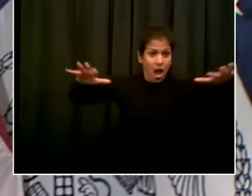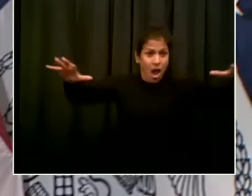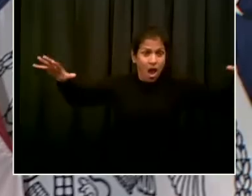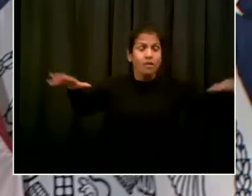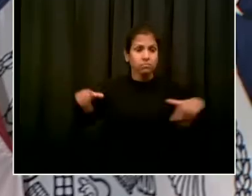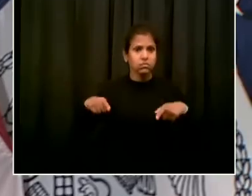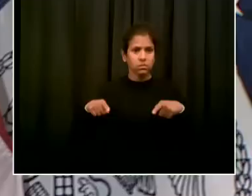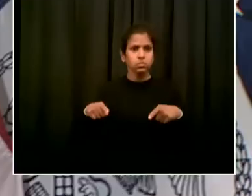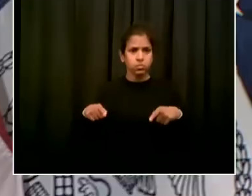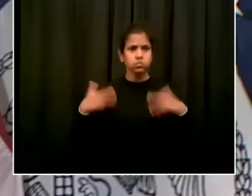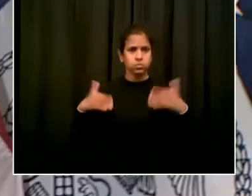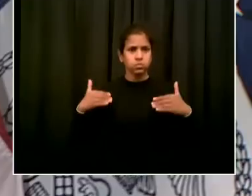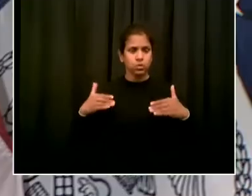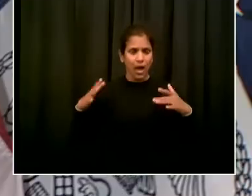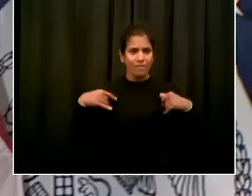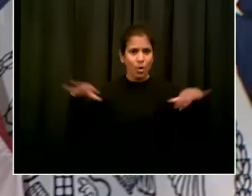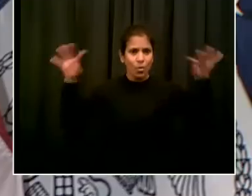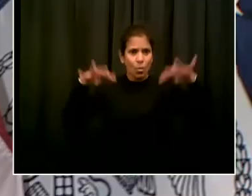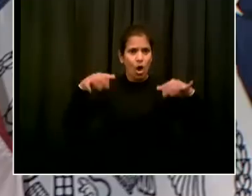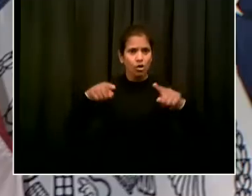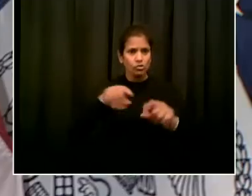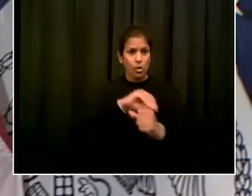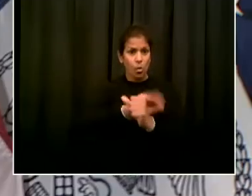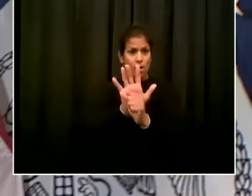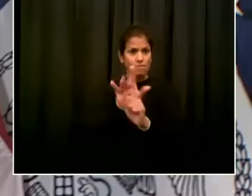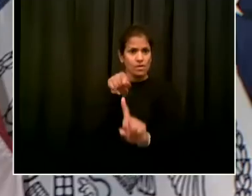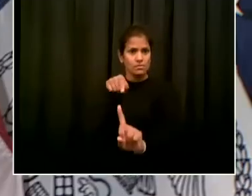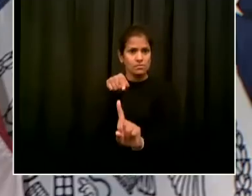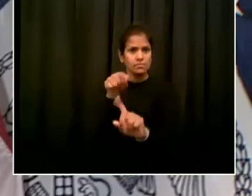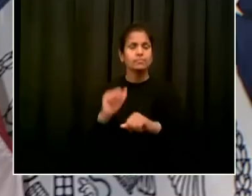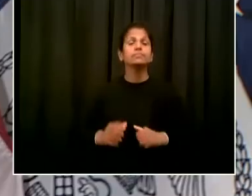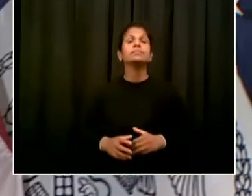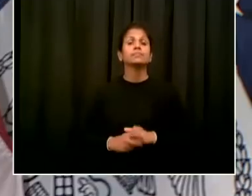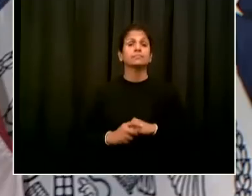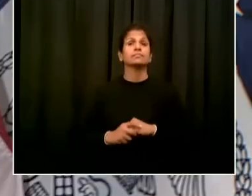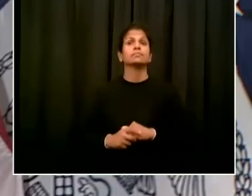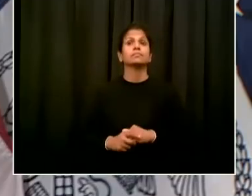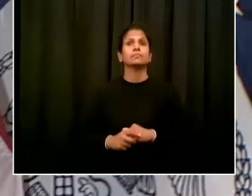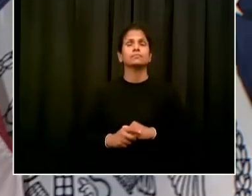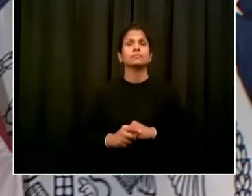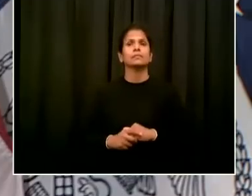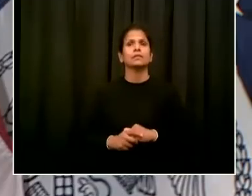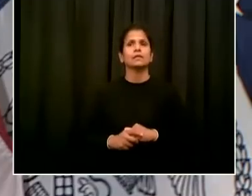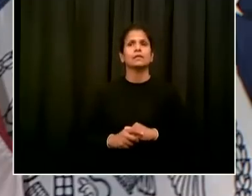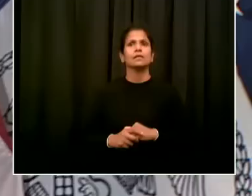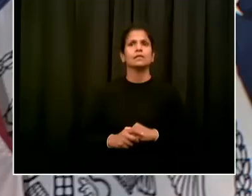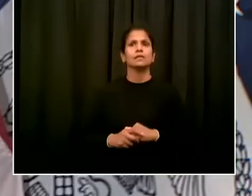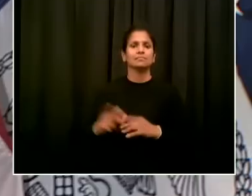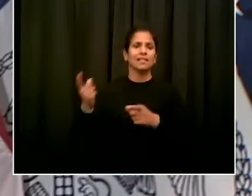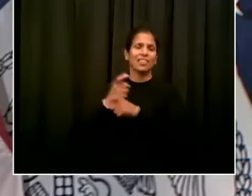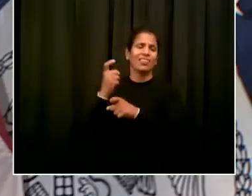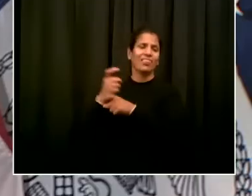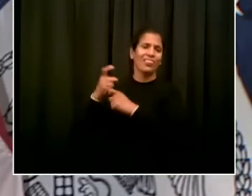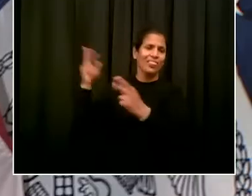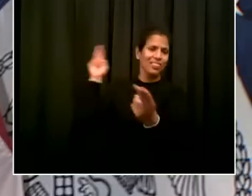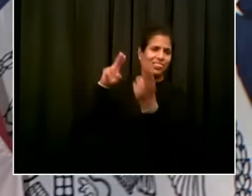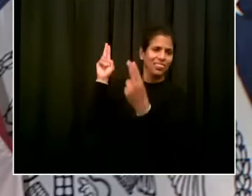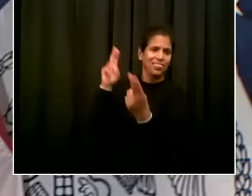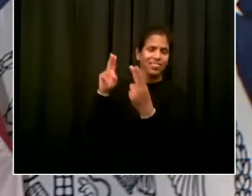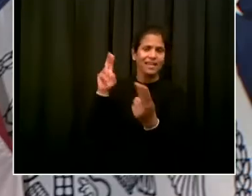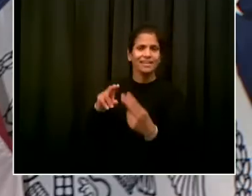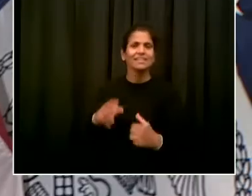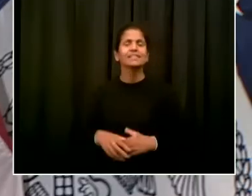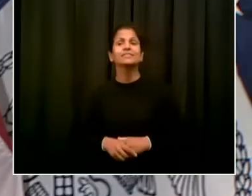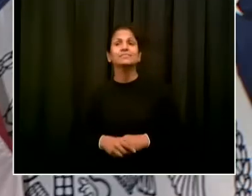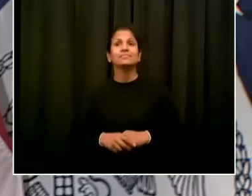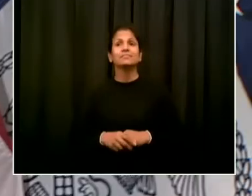I'M REFERENCING THE LAST